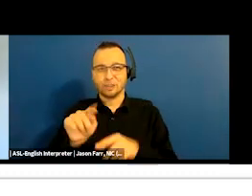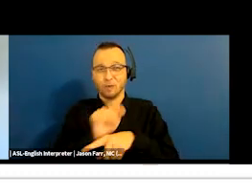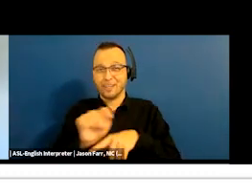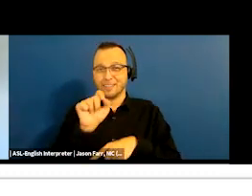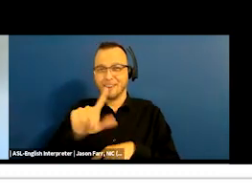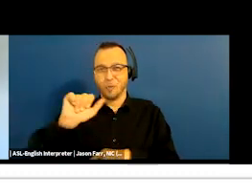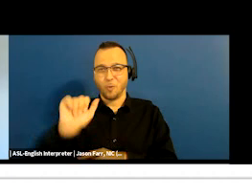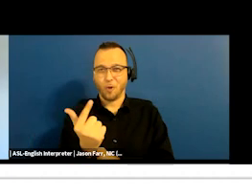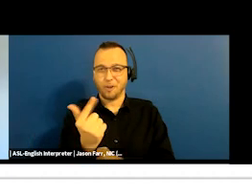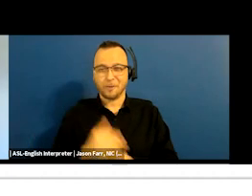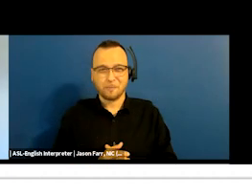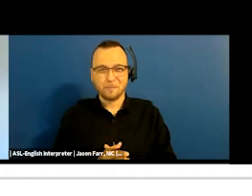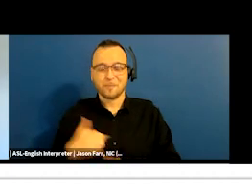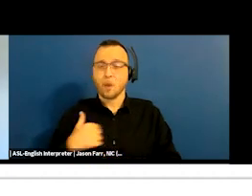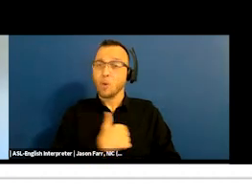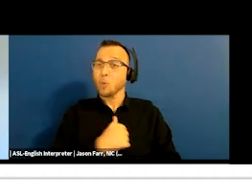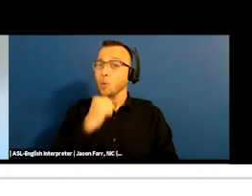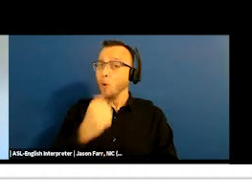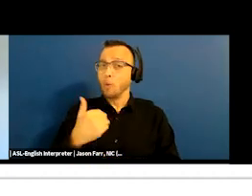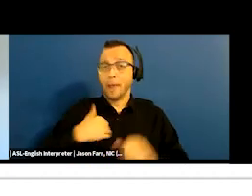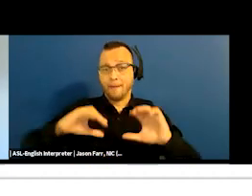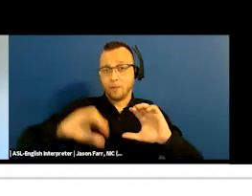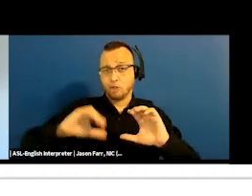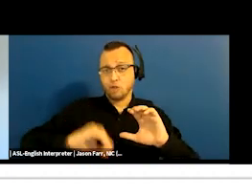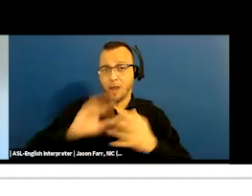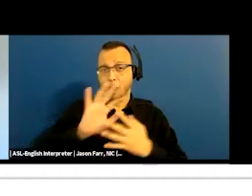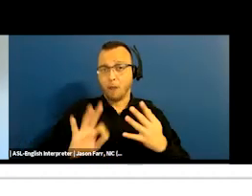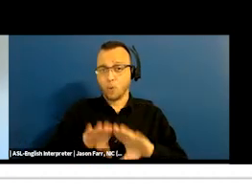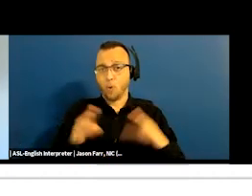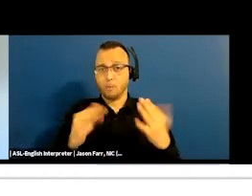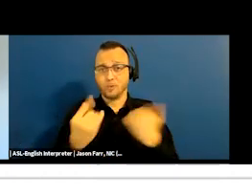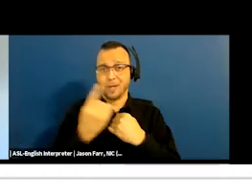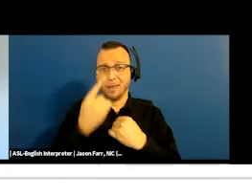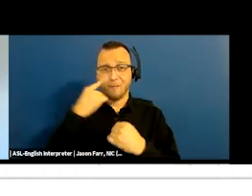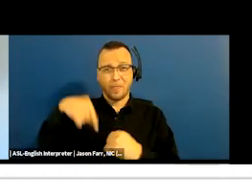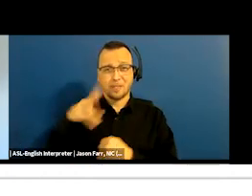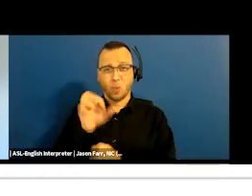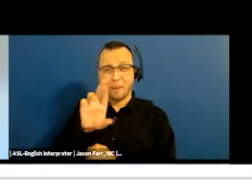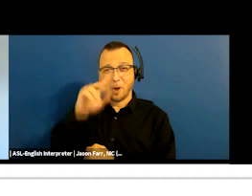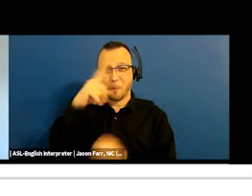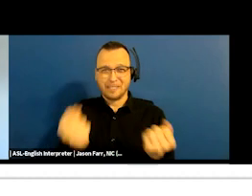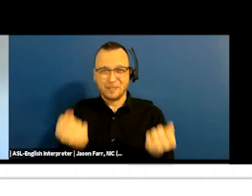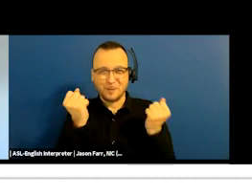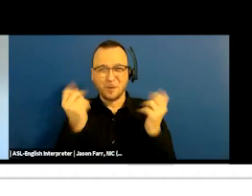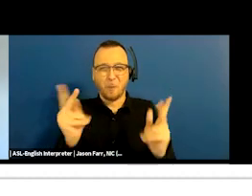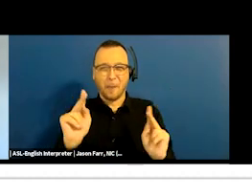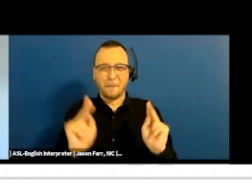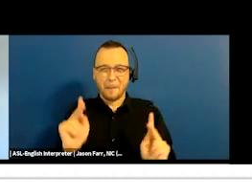or share it with a colleague, that should be available within about a week. Now, if you want to download the slides now,